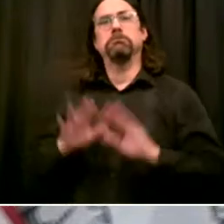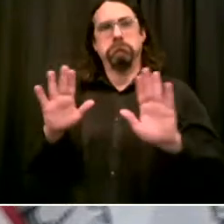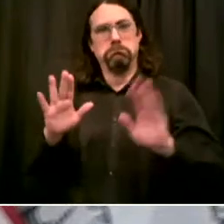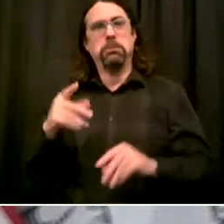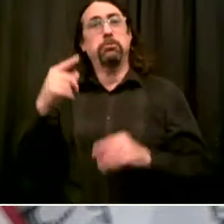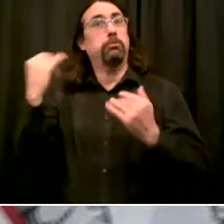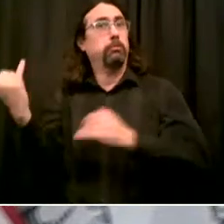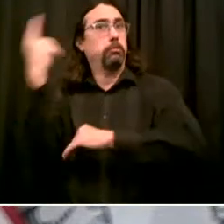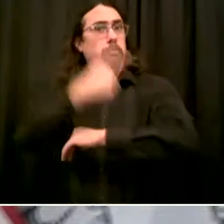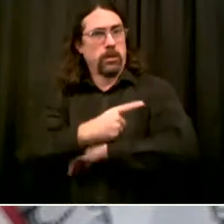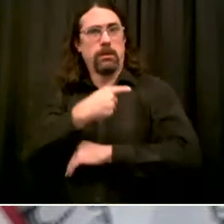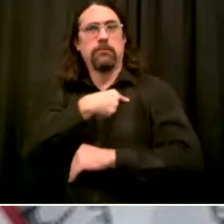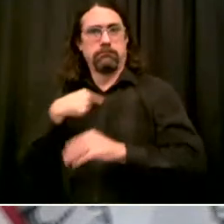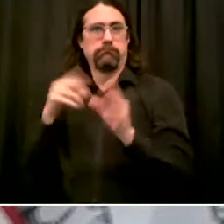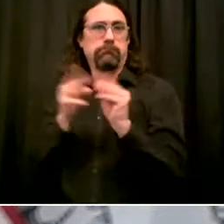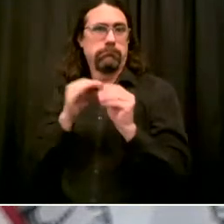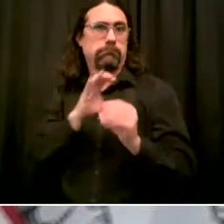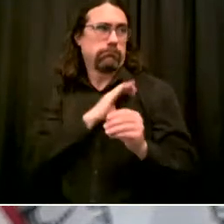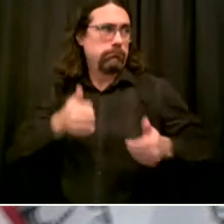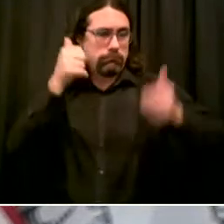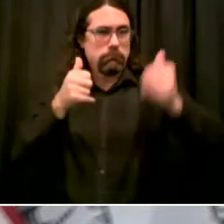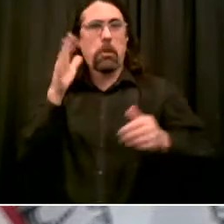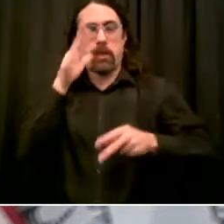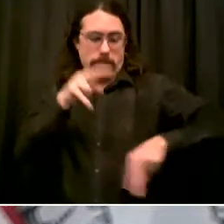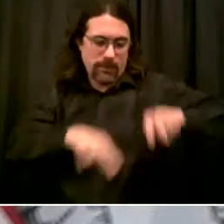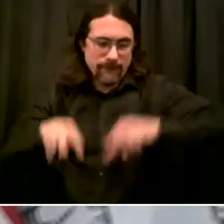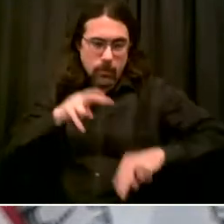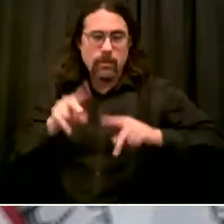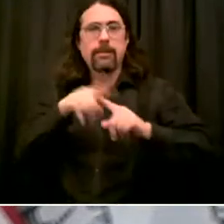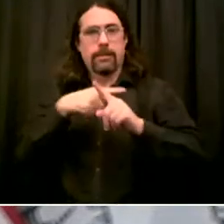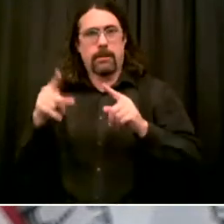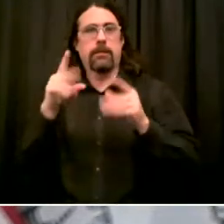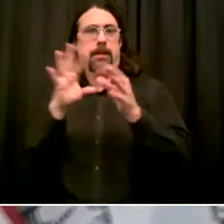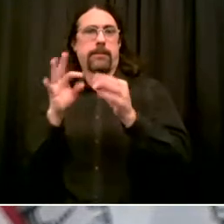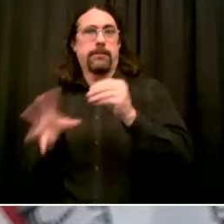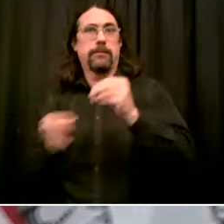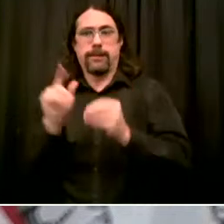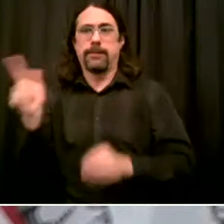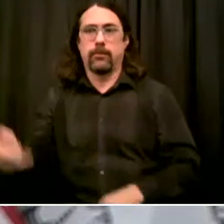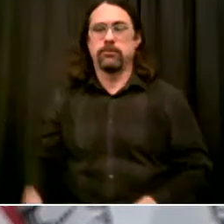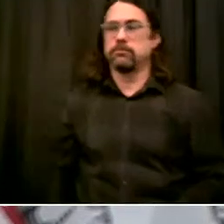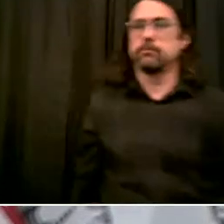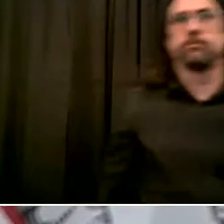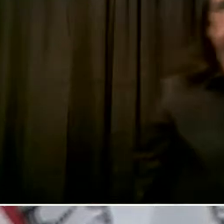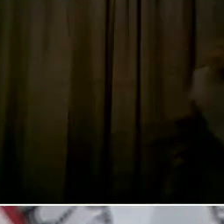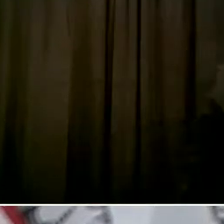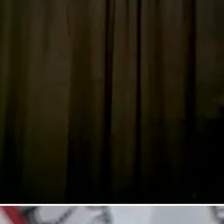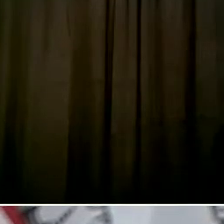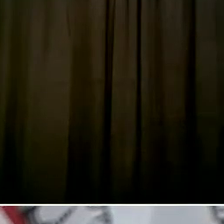IS IMPORTANT. I WILL HAVE MORE TO SAY AFTER I REVIEW THEHE PESCIFICS OF LAST NIGHT. GO AHEAD.